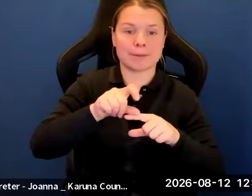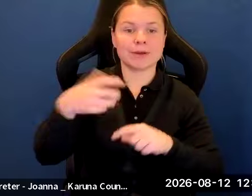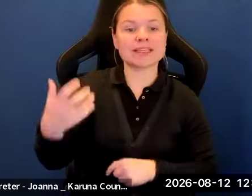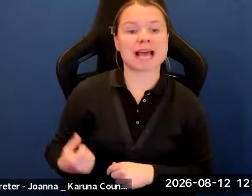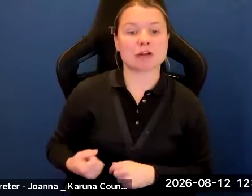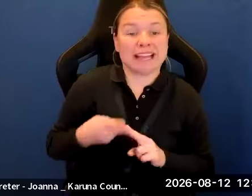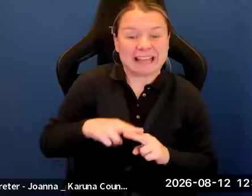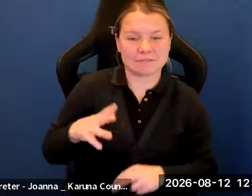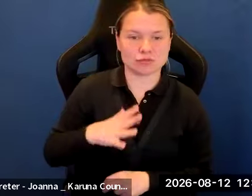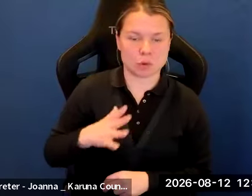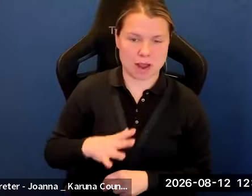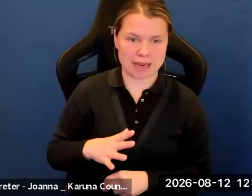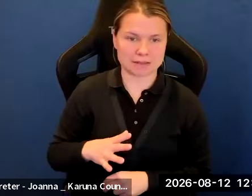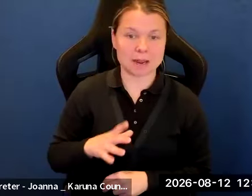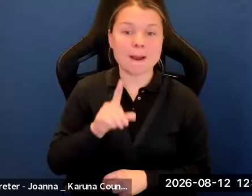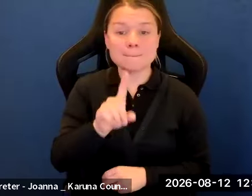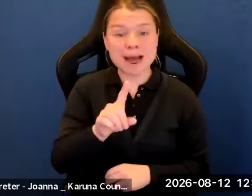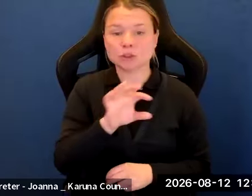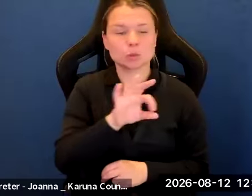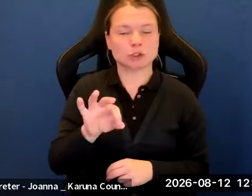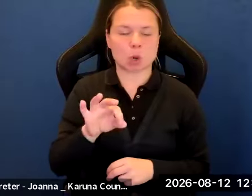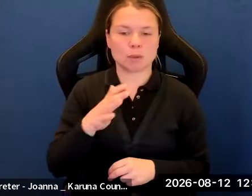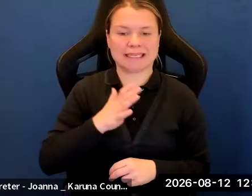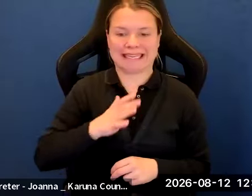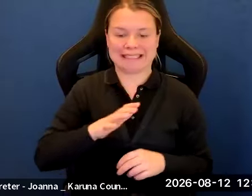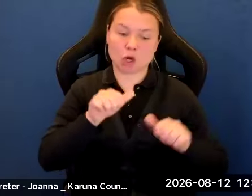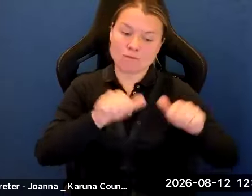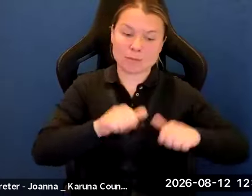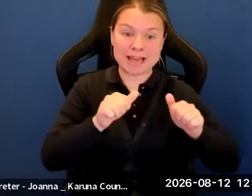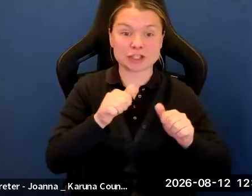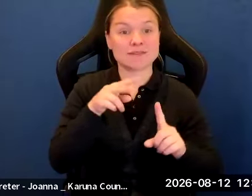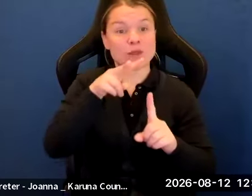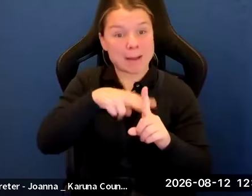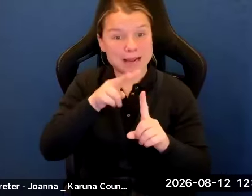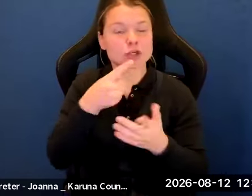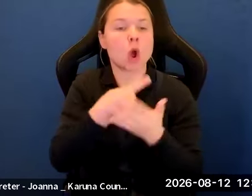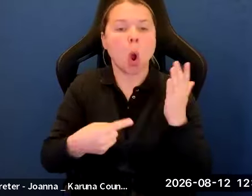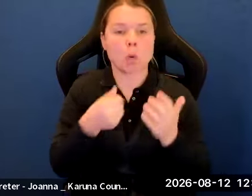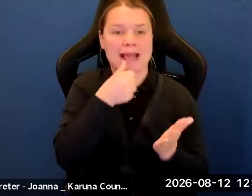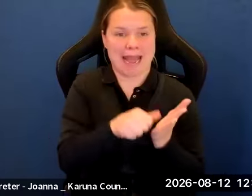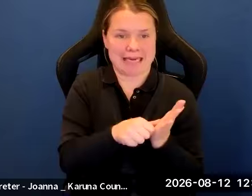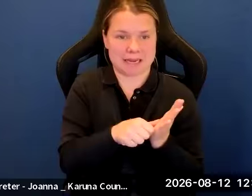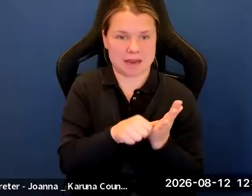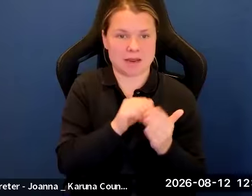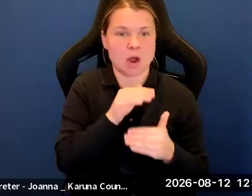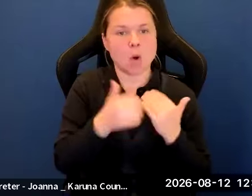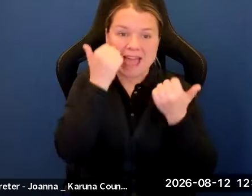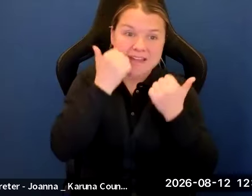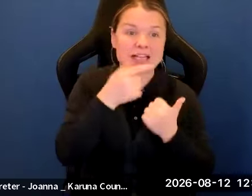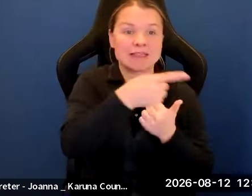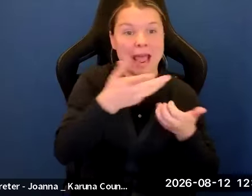supervise the applicant and top up any salary, if required . However, the confirmation is not required at the